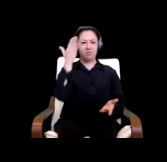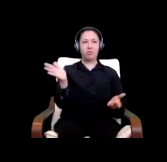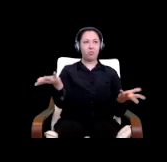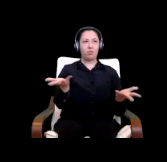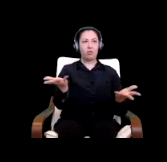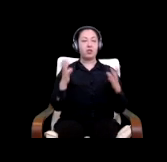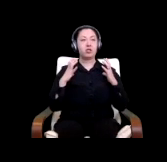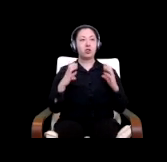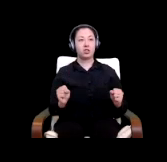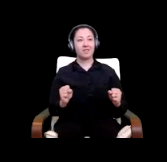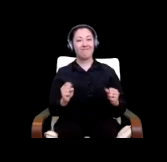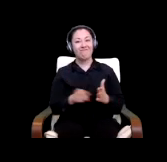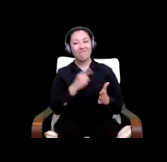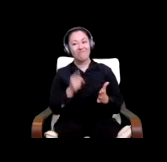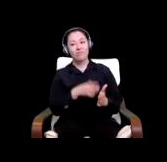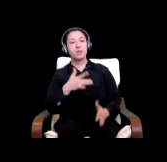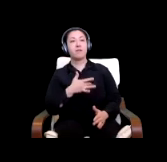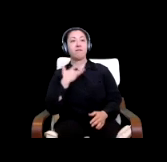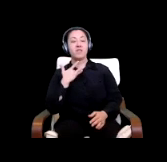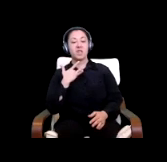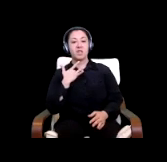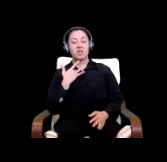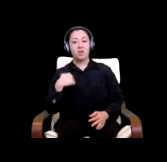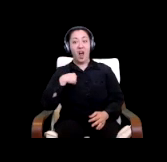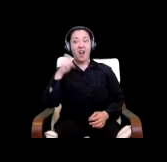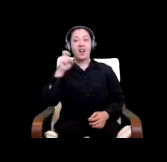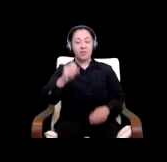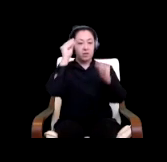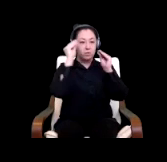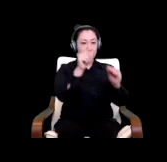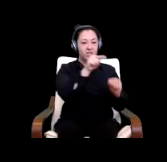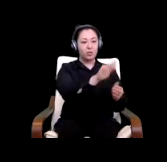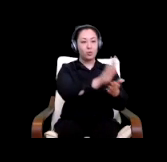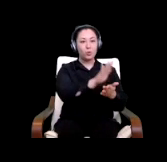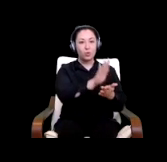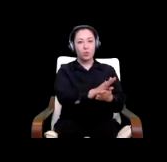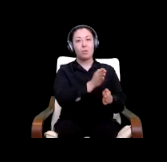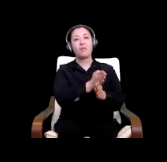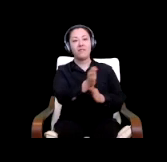educate the school professionals on what CHARGE is because it is rare and they have the same